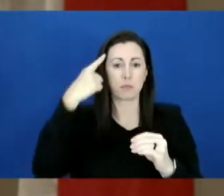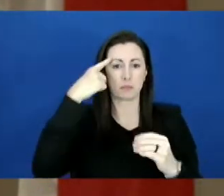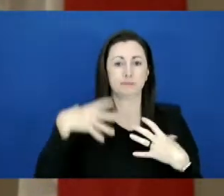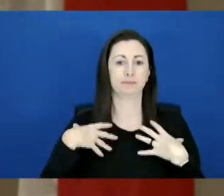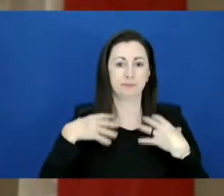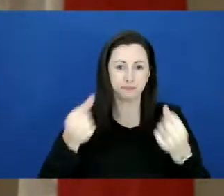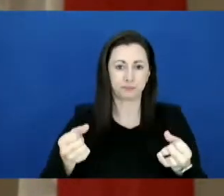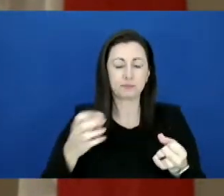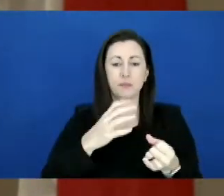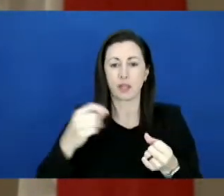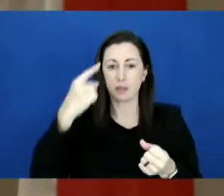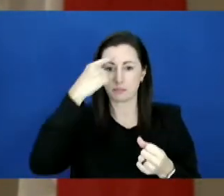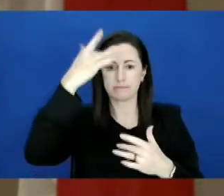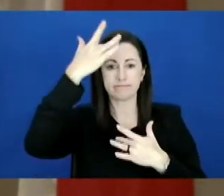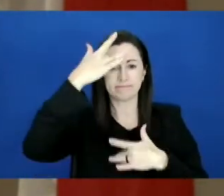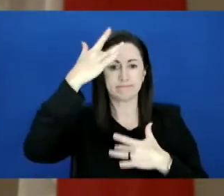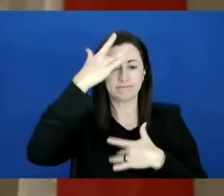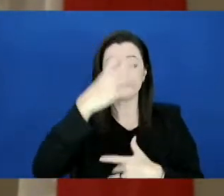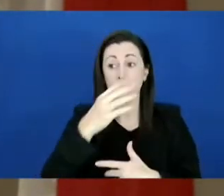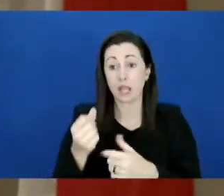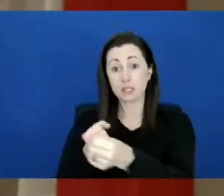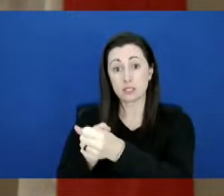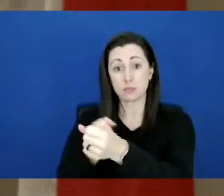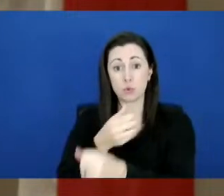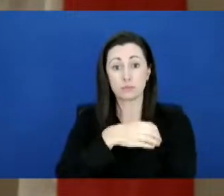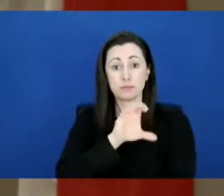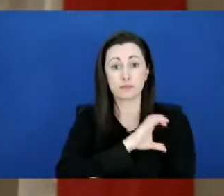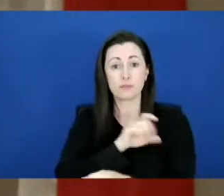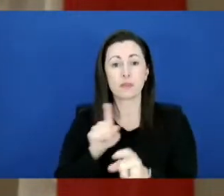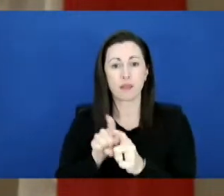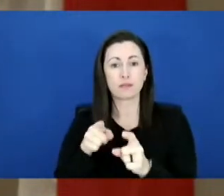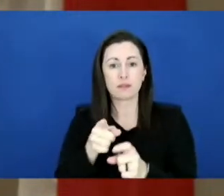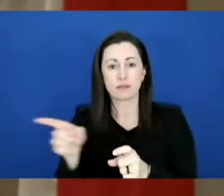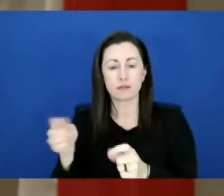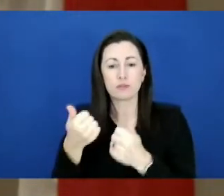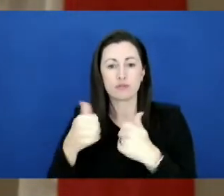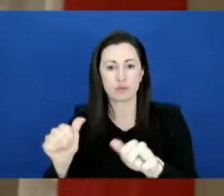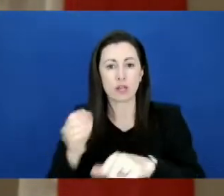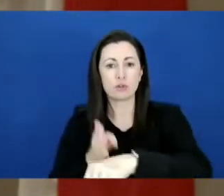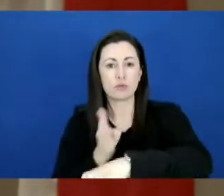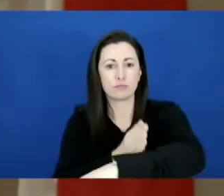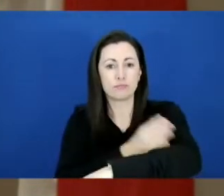AND OUR COMMUNITIES, ABOUT